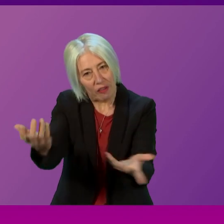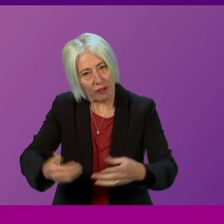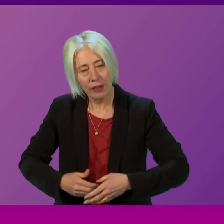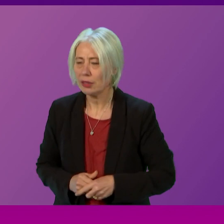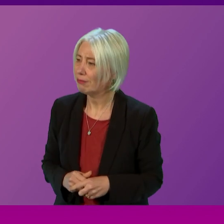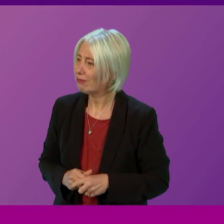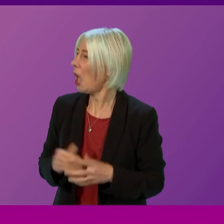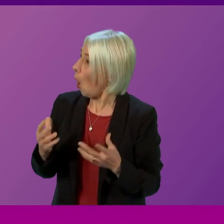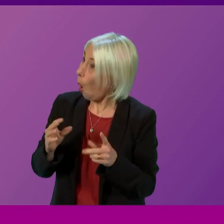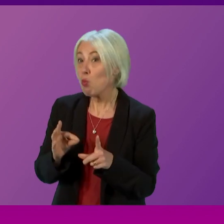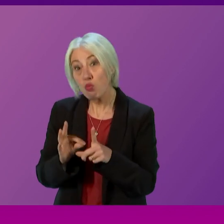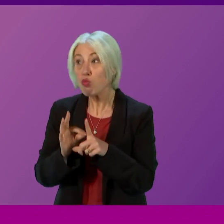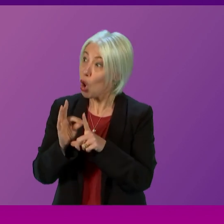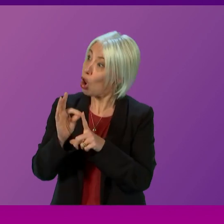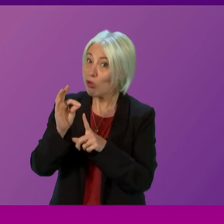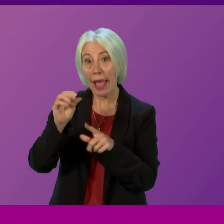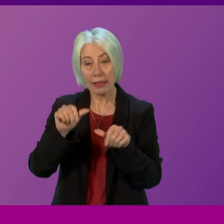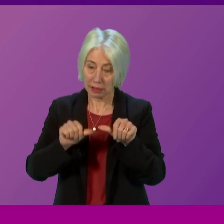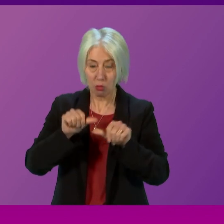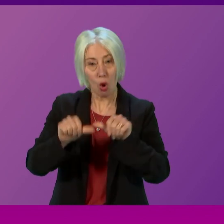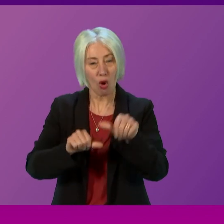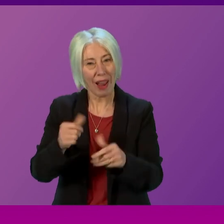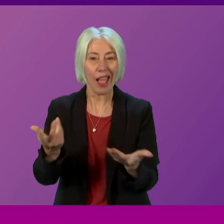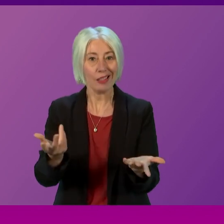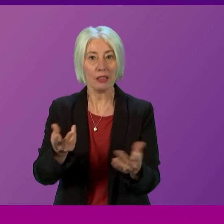“Progress”, First Minister. Let us look at the percentage of secondary 3